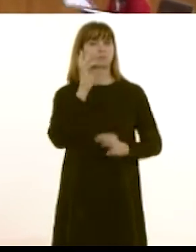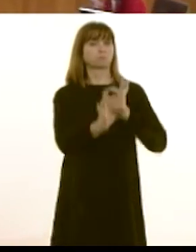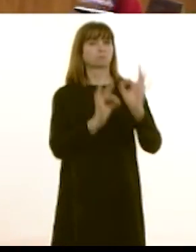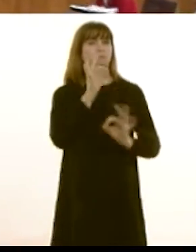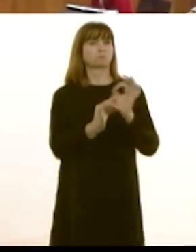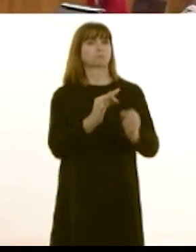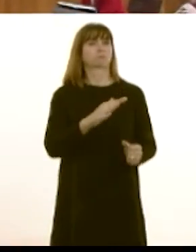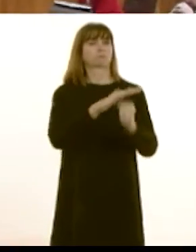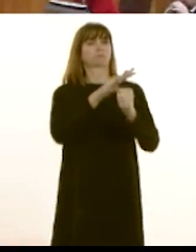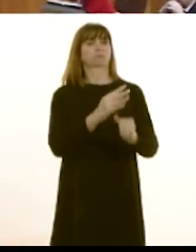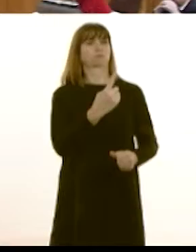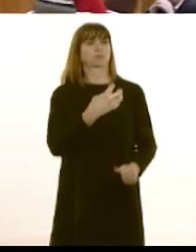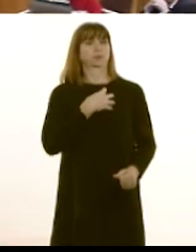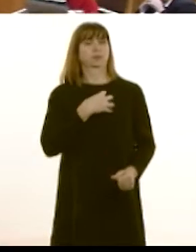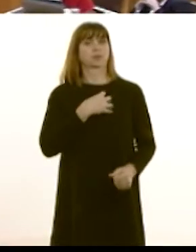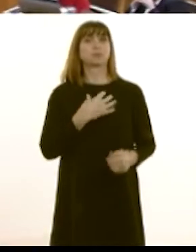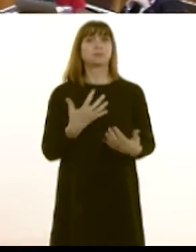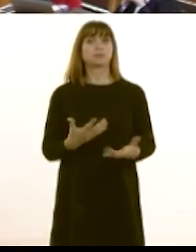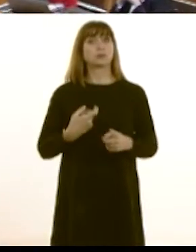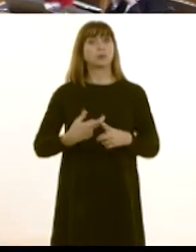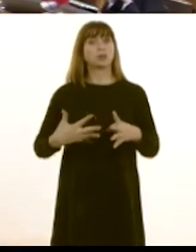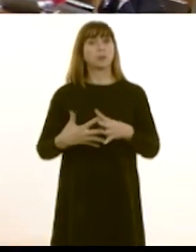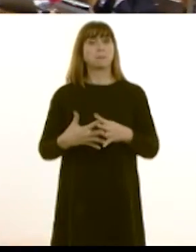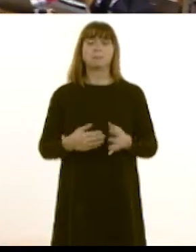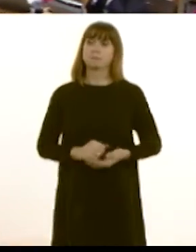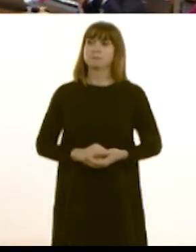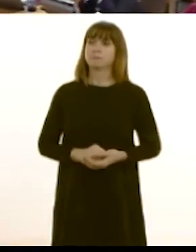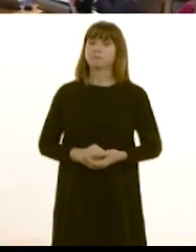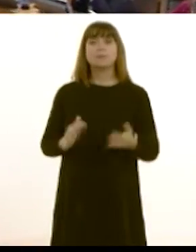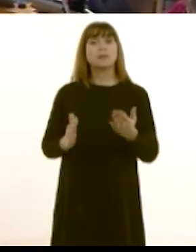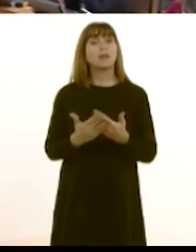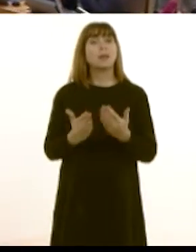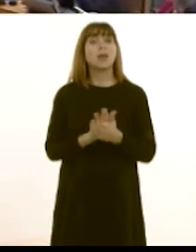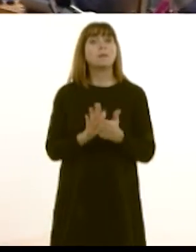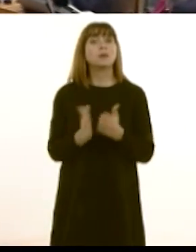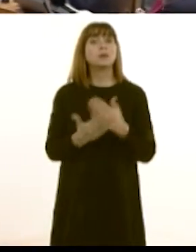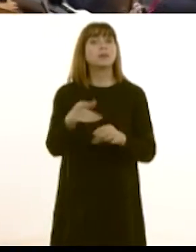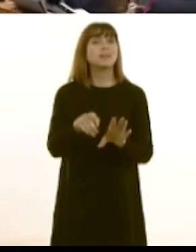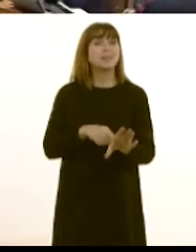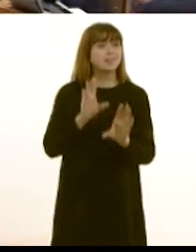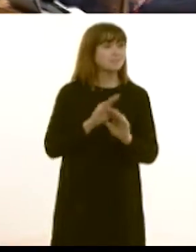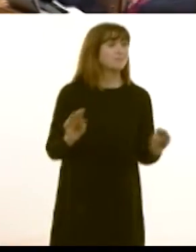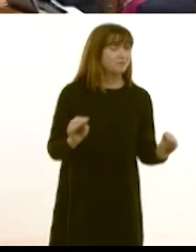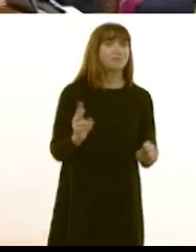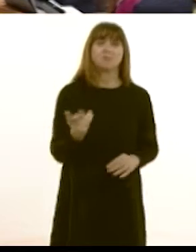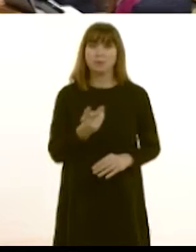Minister. And question 1 is Kirsty Williams. Kirsty Williams: Happy new year, Presiding Officer, and happy new year to the First Minister.